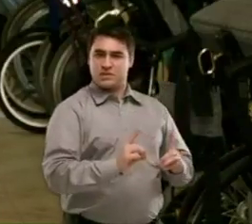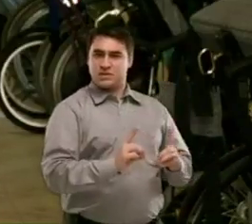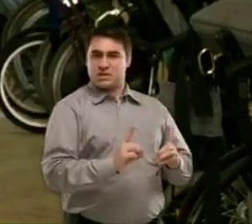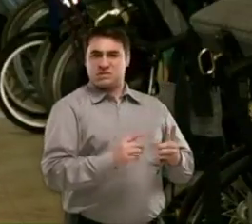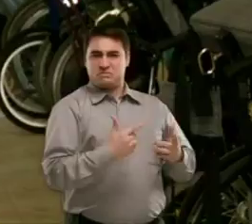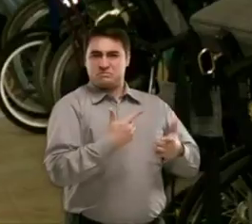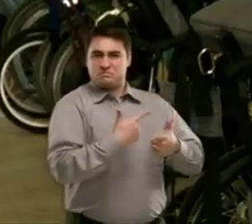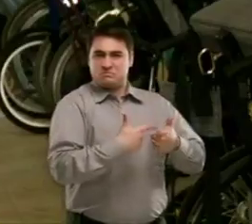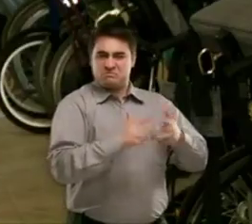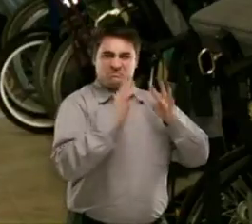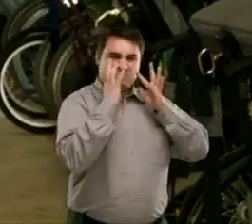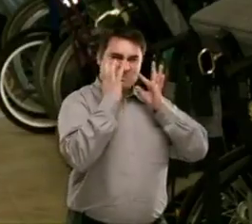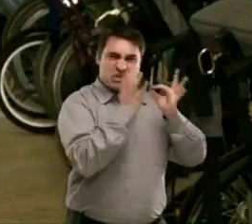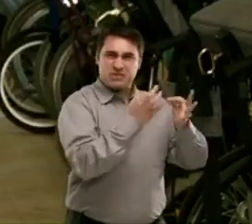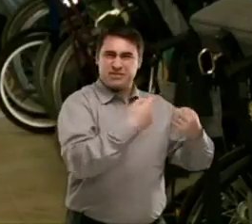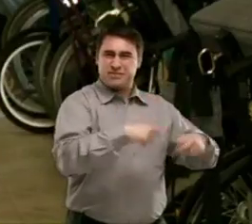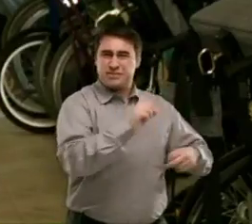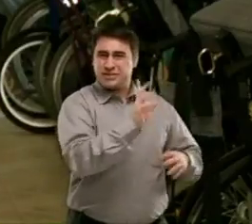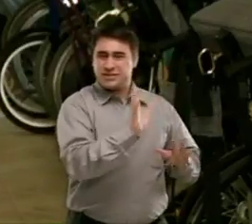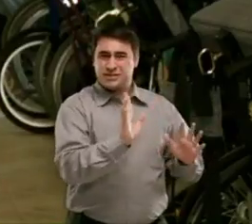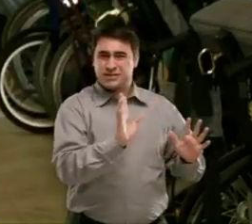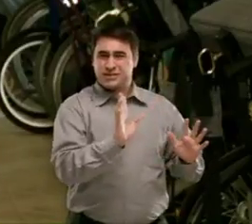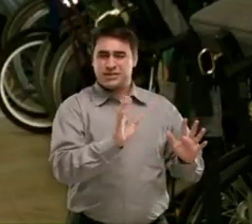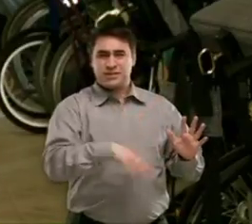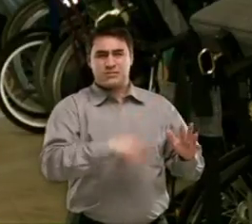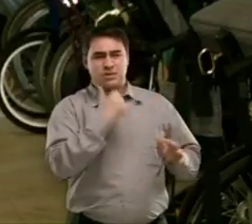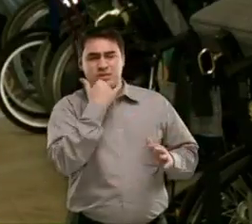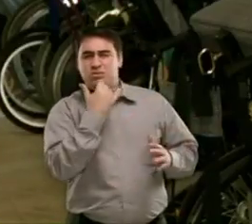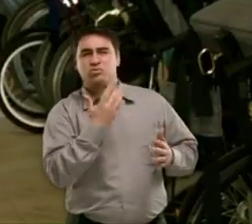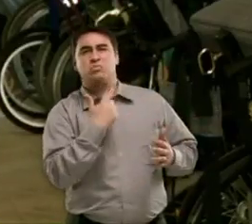and as an excuse to say the least,